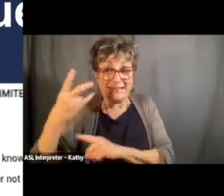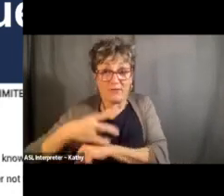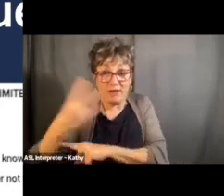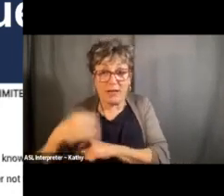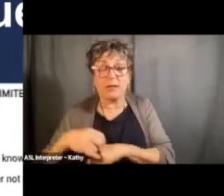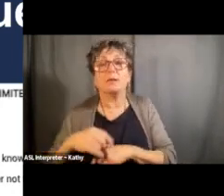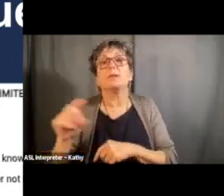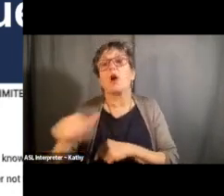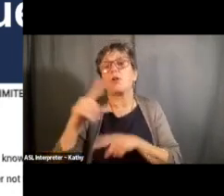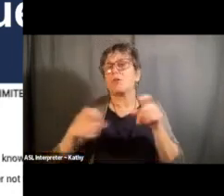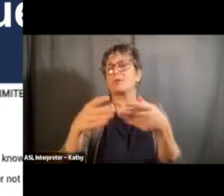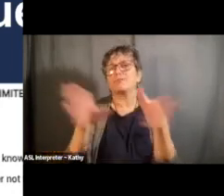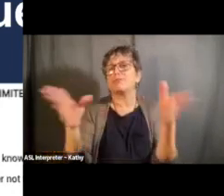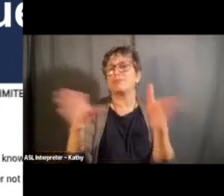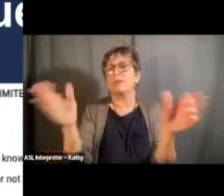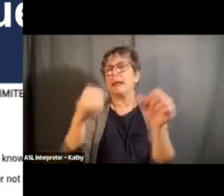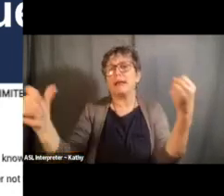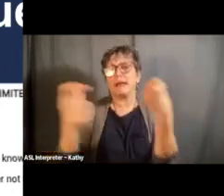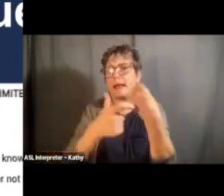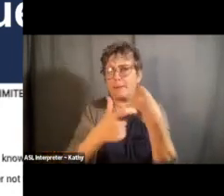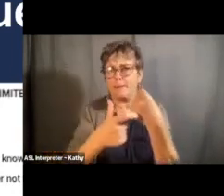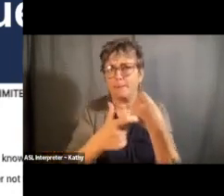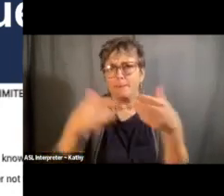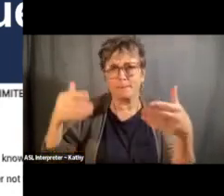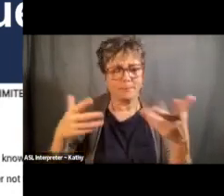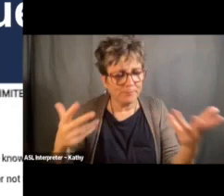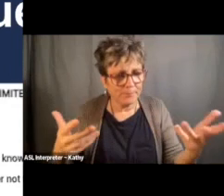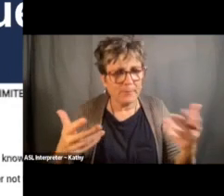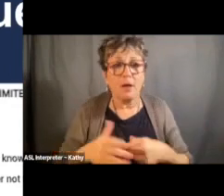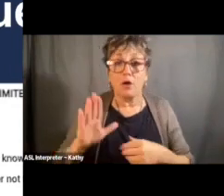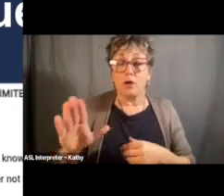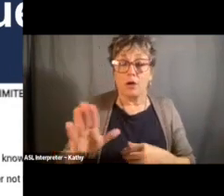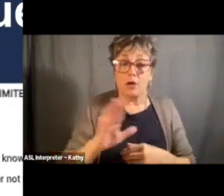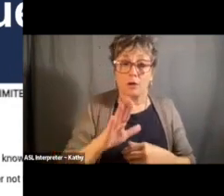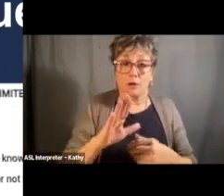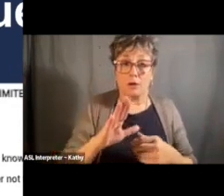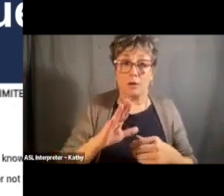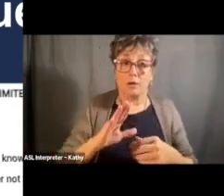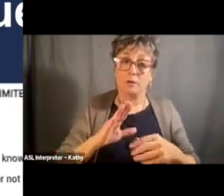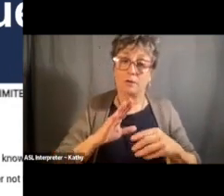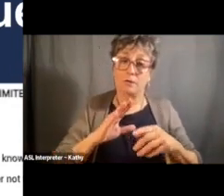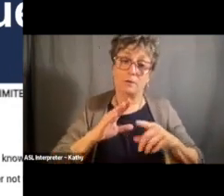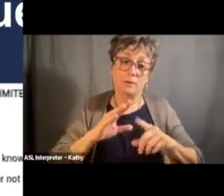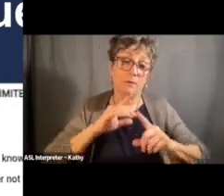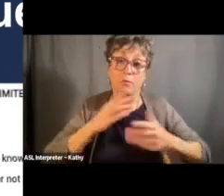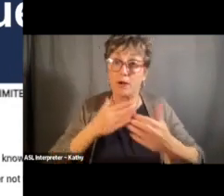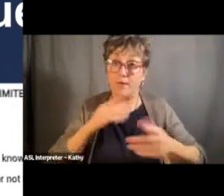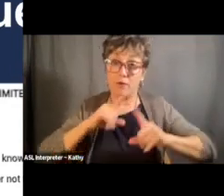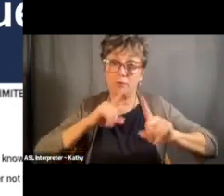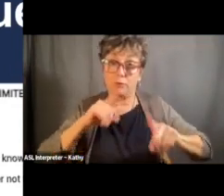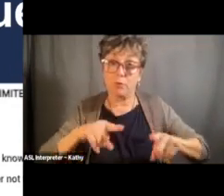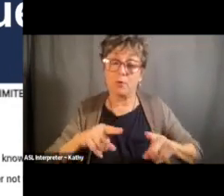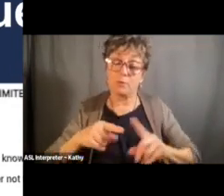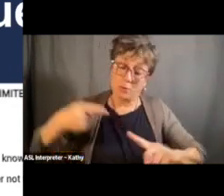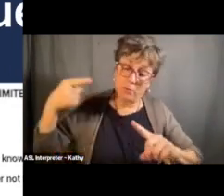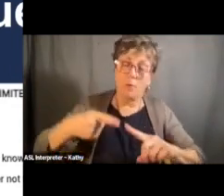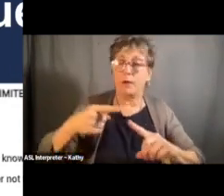for research. It is not to um, if you're reporting depression or anxiety, this is not